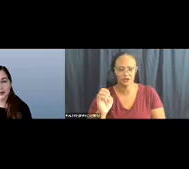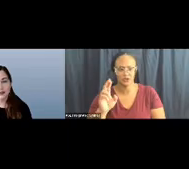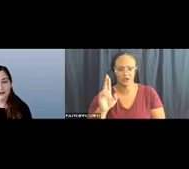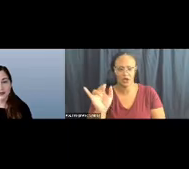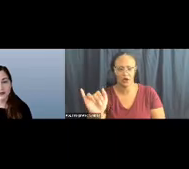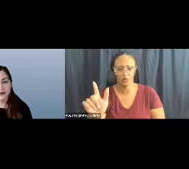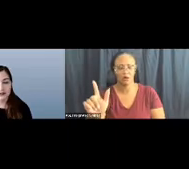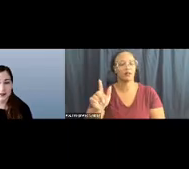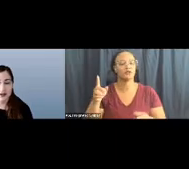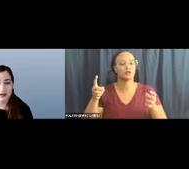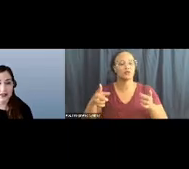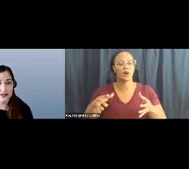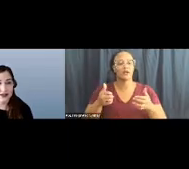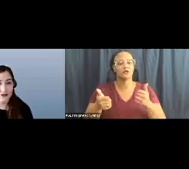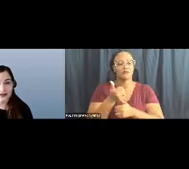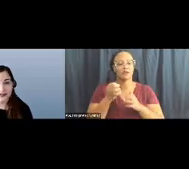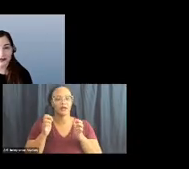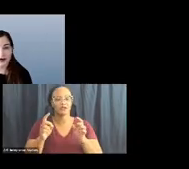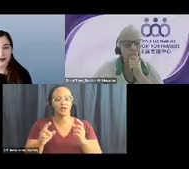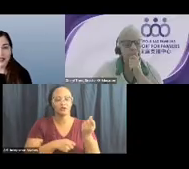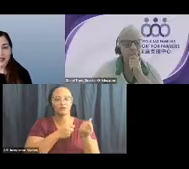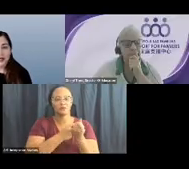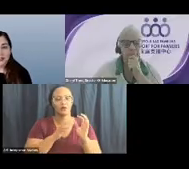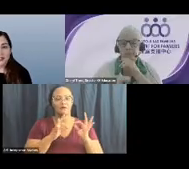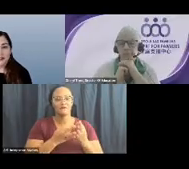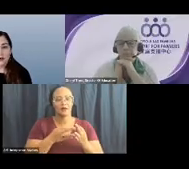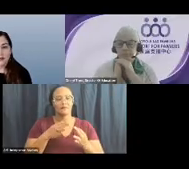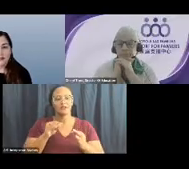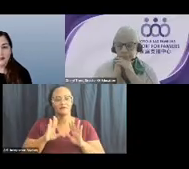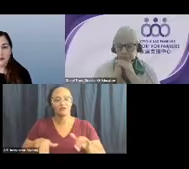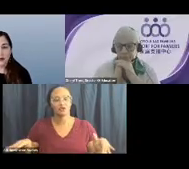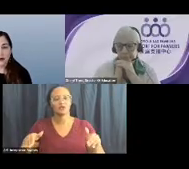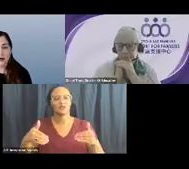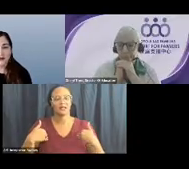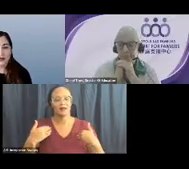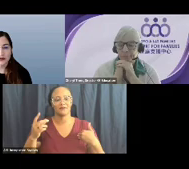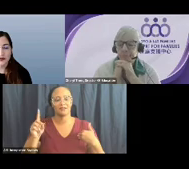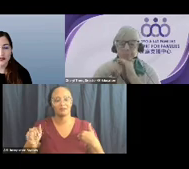families of children with disabilities in San Francisco. She's worked in support of children